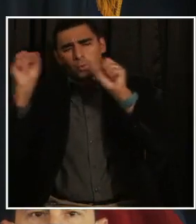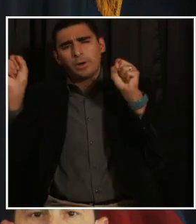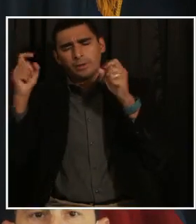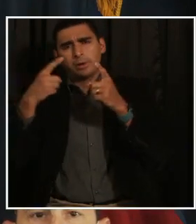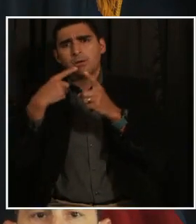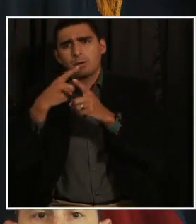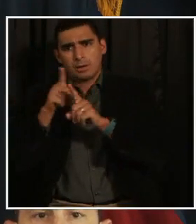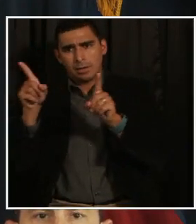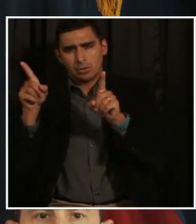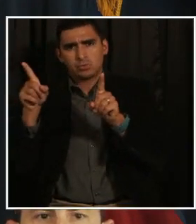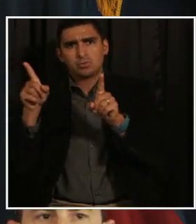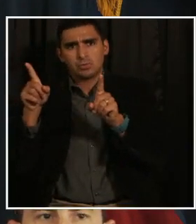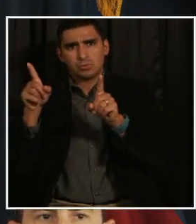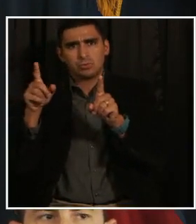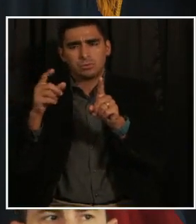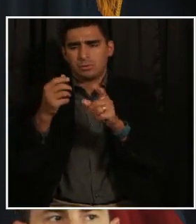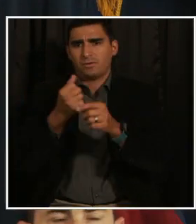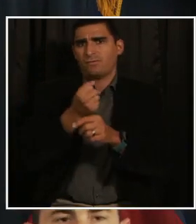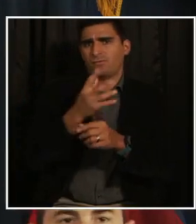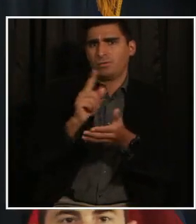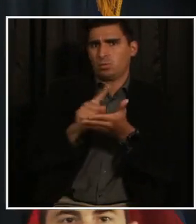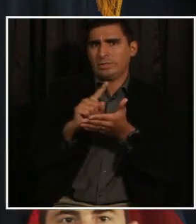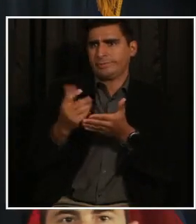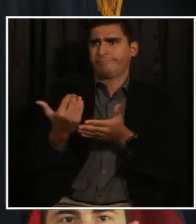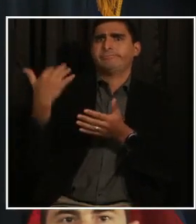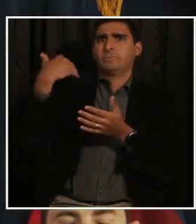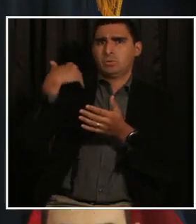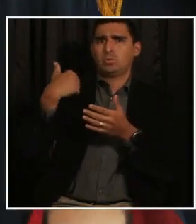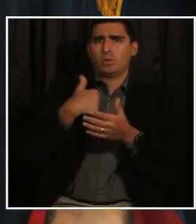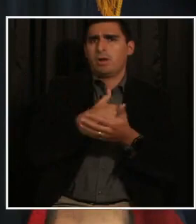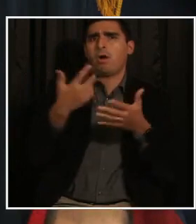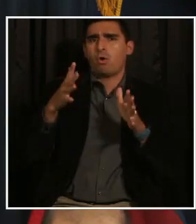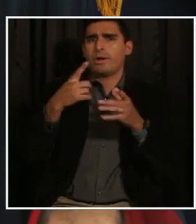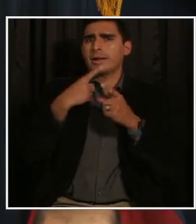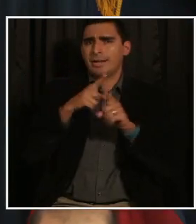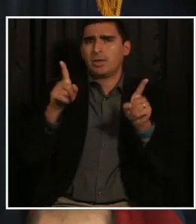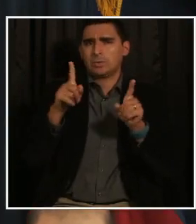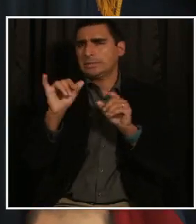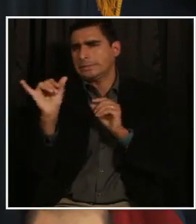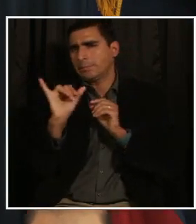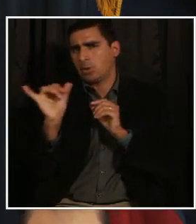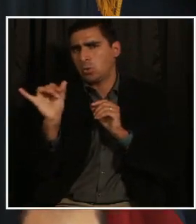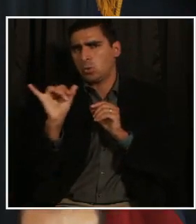what we implemented a few weeks ago for our state workers um requirement vaccine or testing